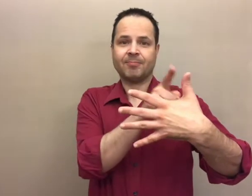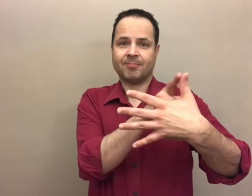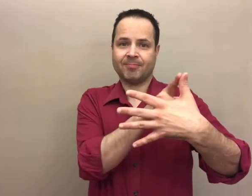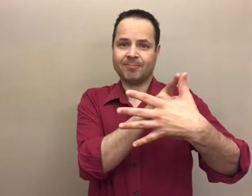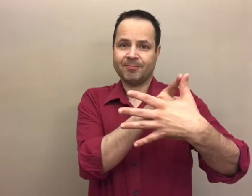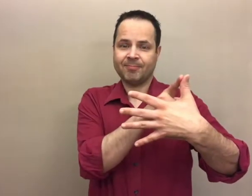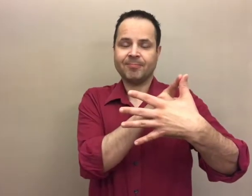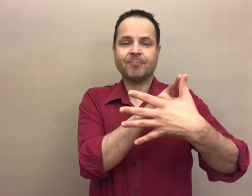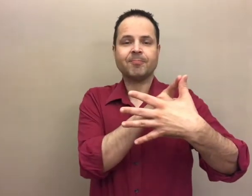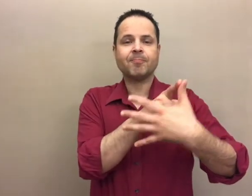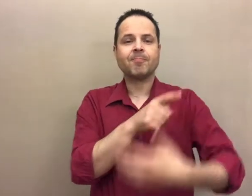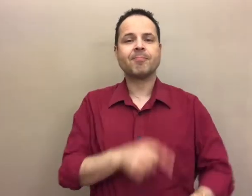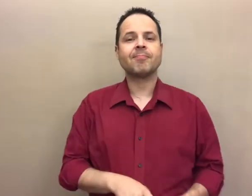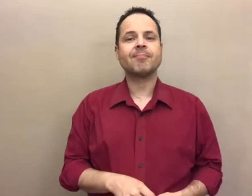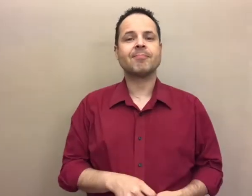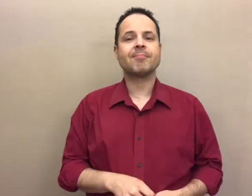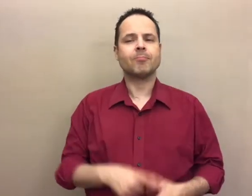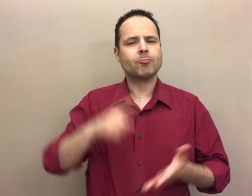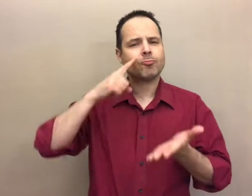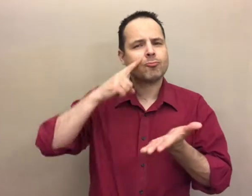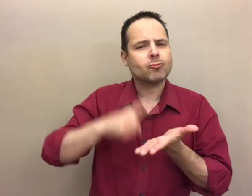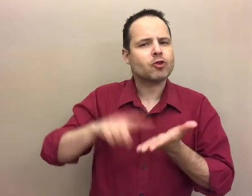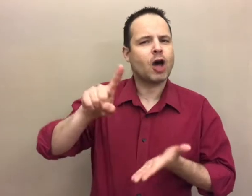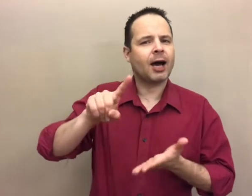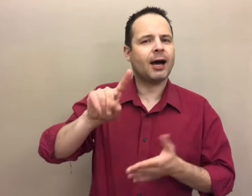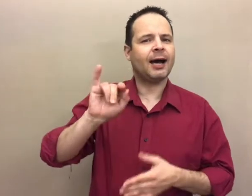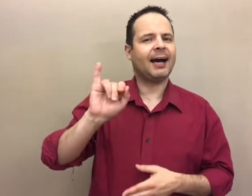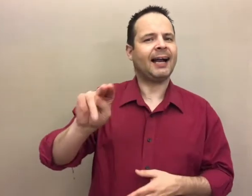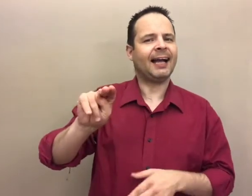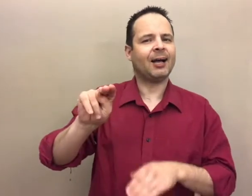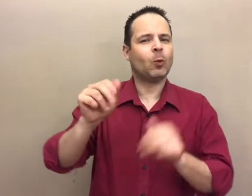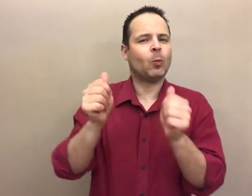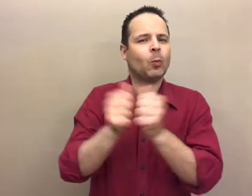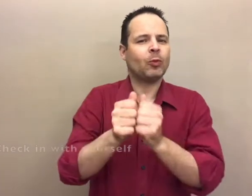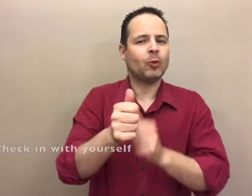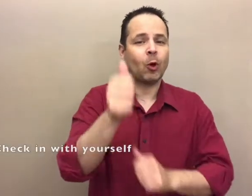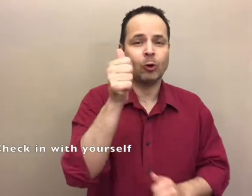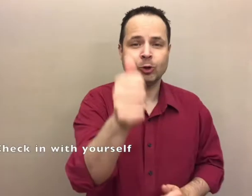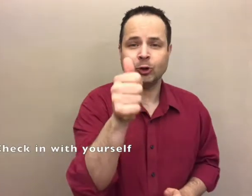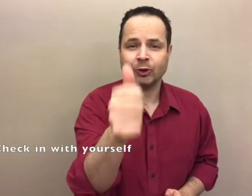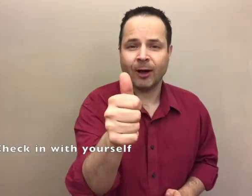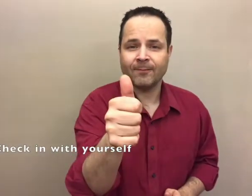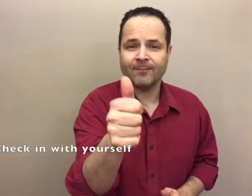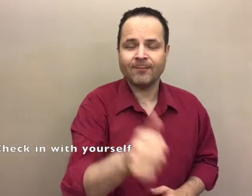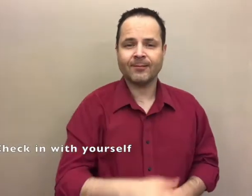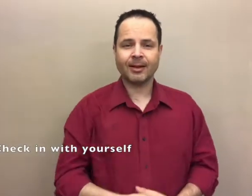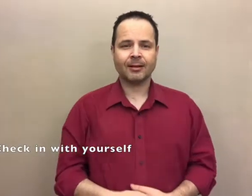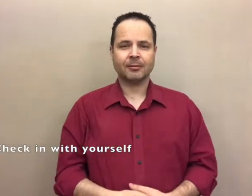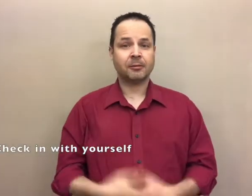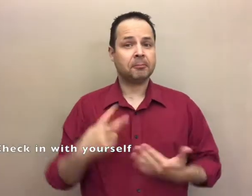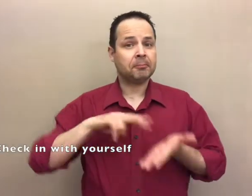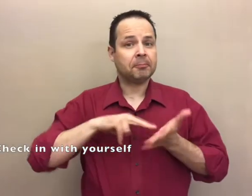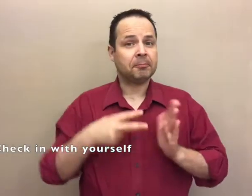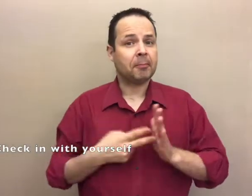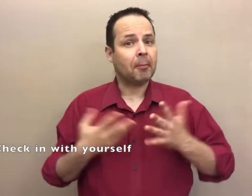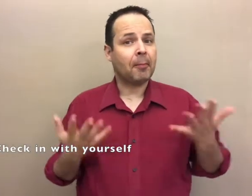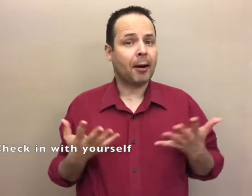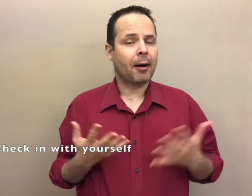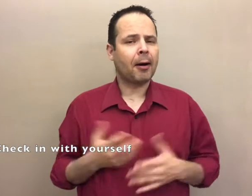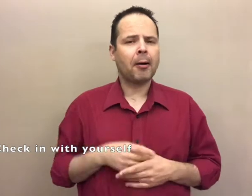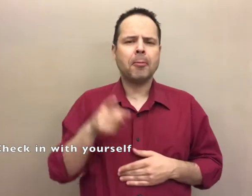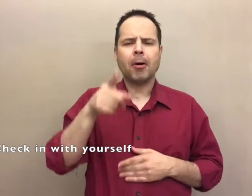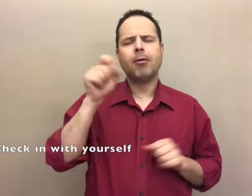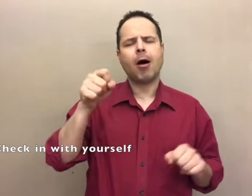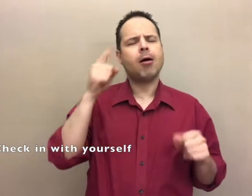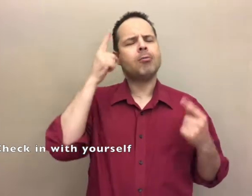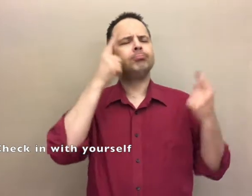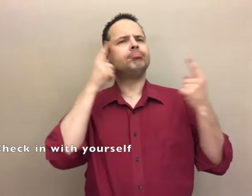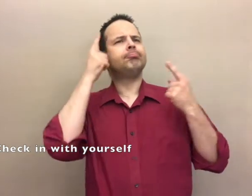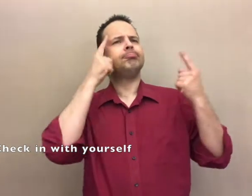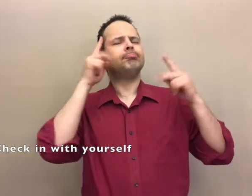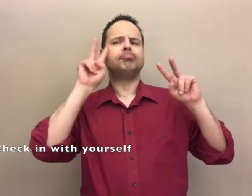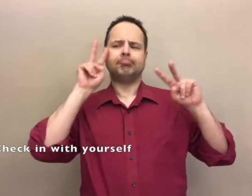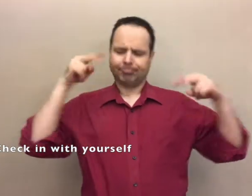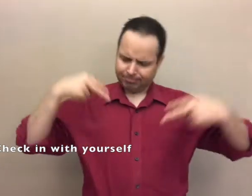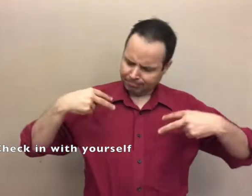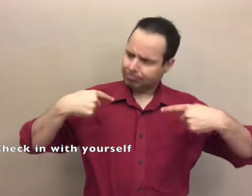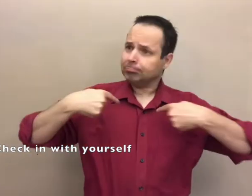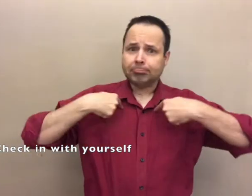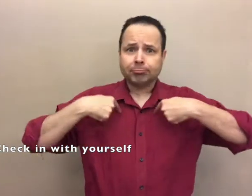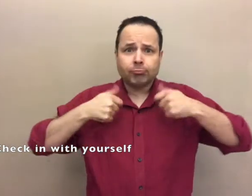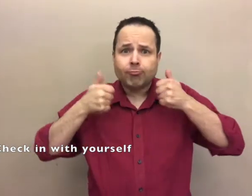First tip: Check in with yourself. What does it means? You can think about look at yourself if you are well.